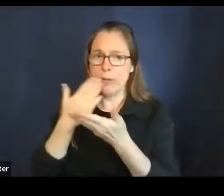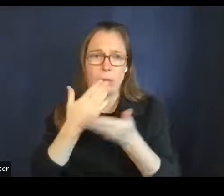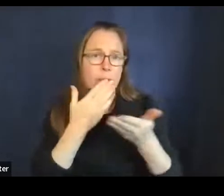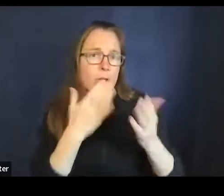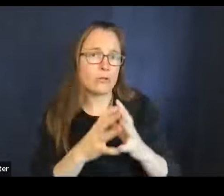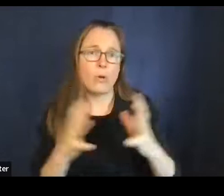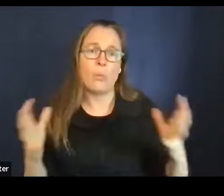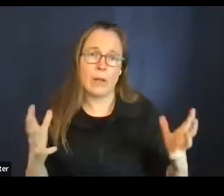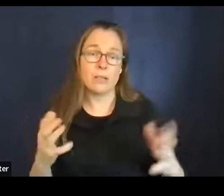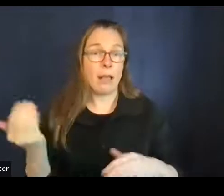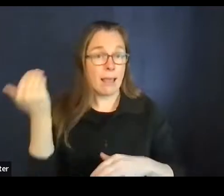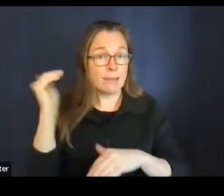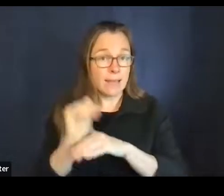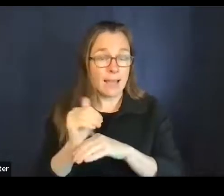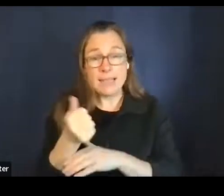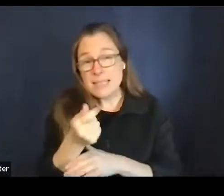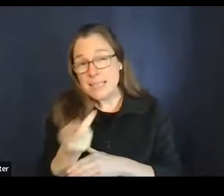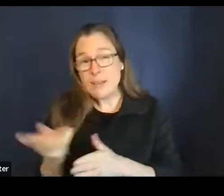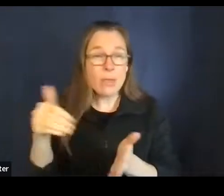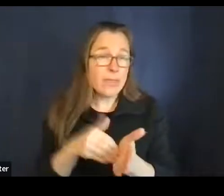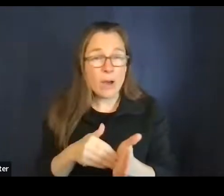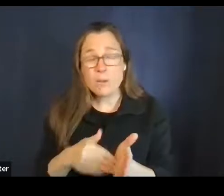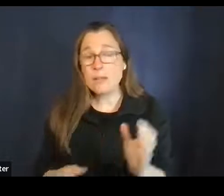And last night, thousands upon thousands more cast their votes,